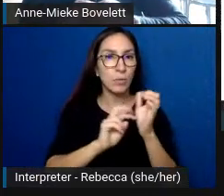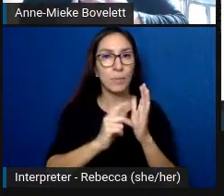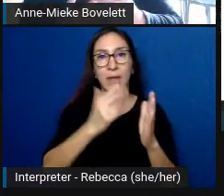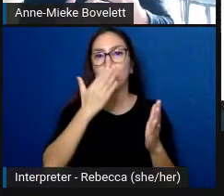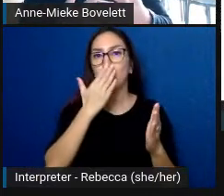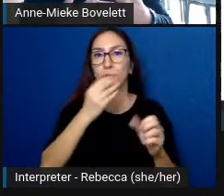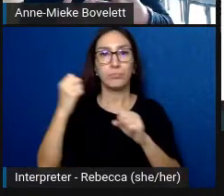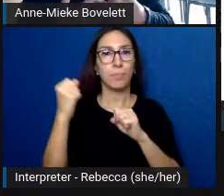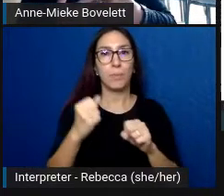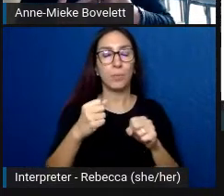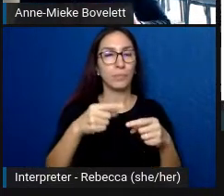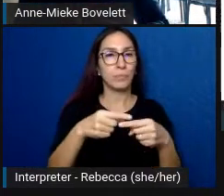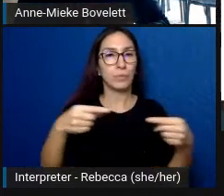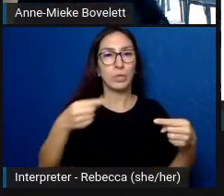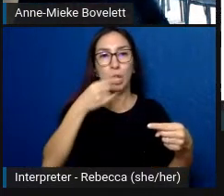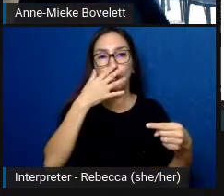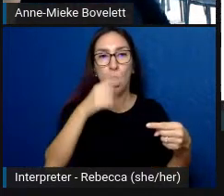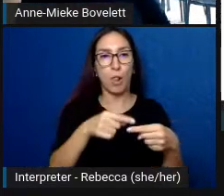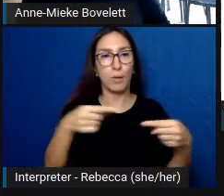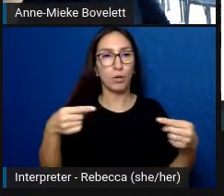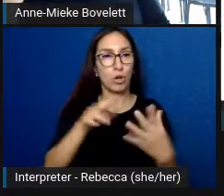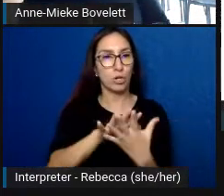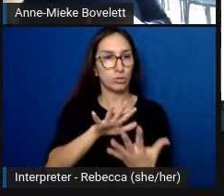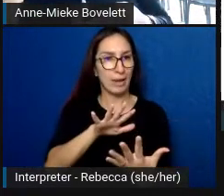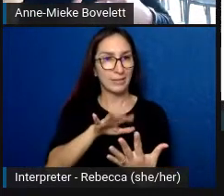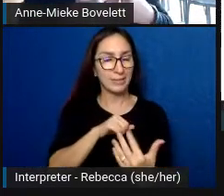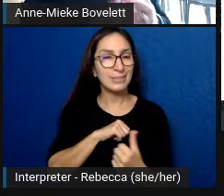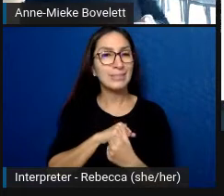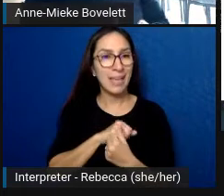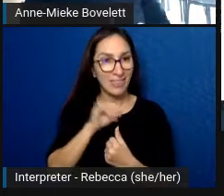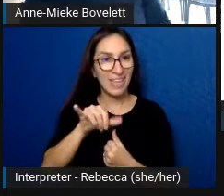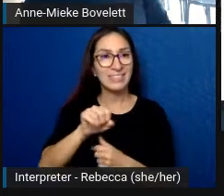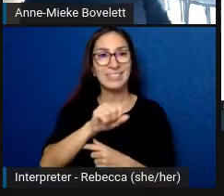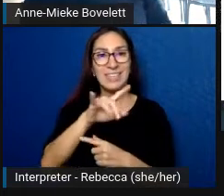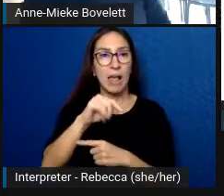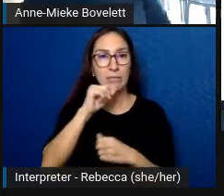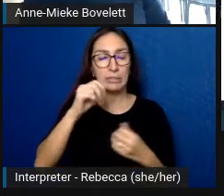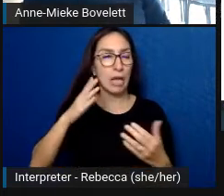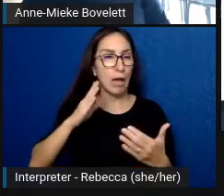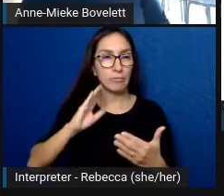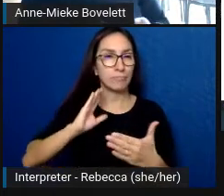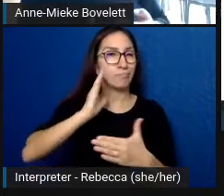and that the styling is not interfering with anything else.